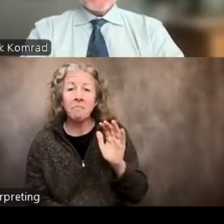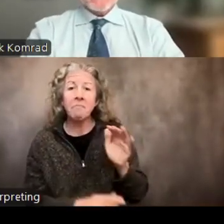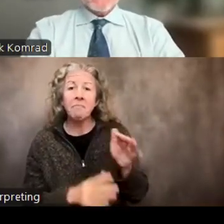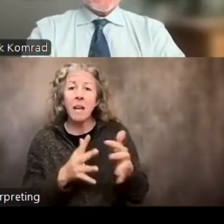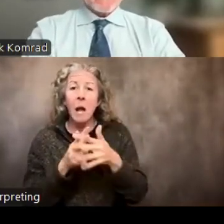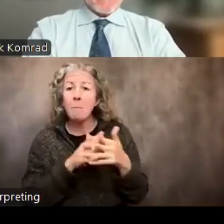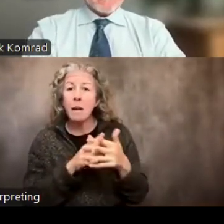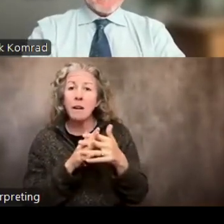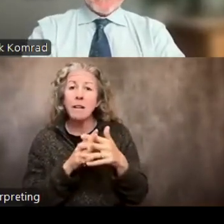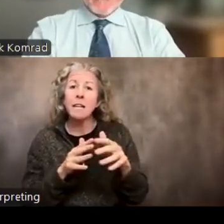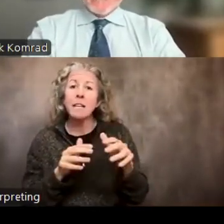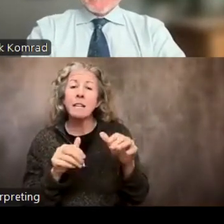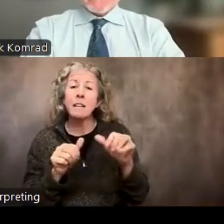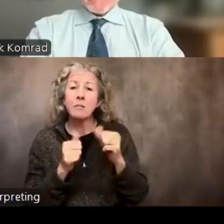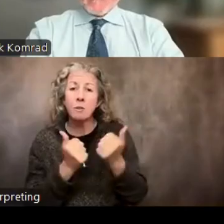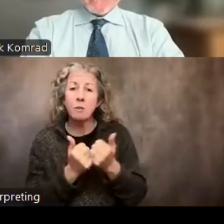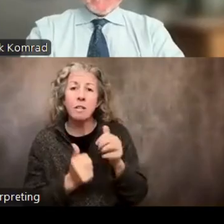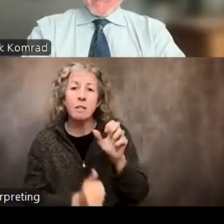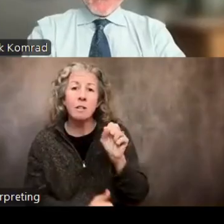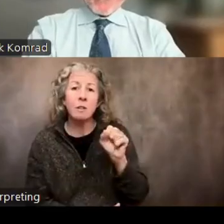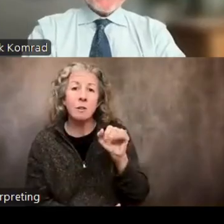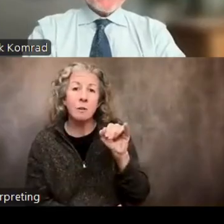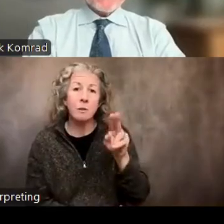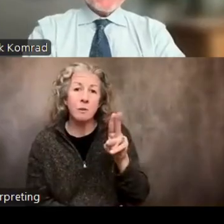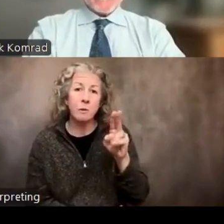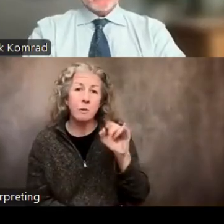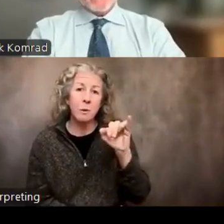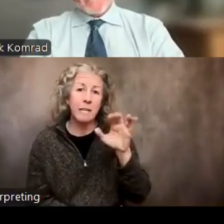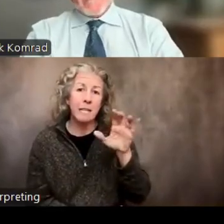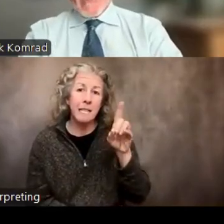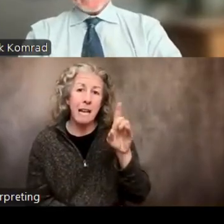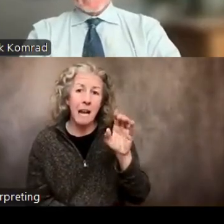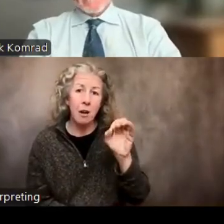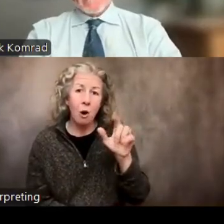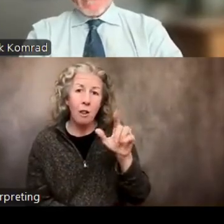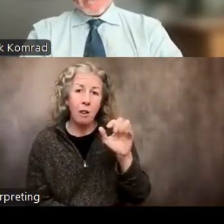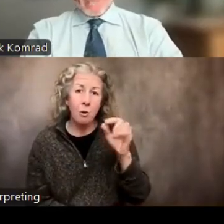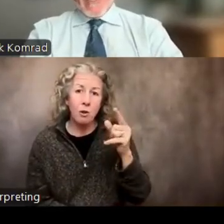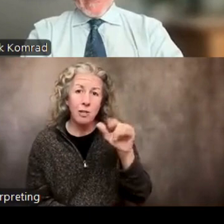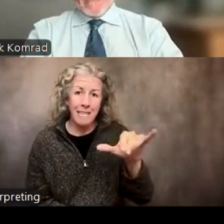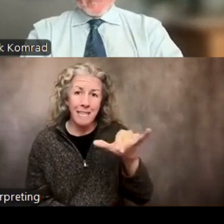Suicidology decided that that word suicide would not apply to